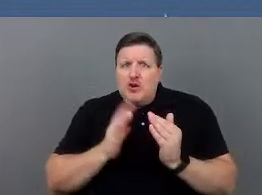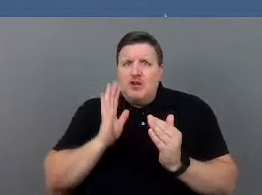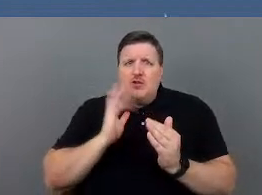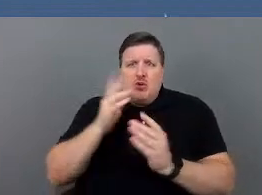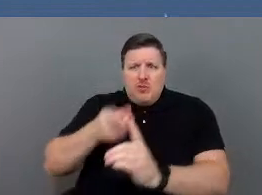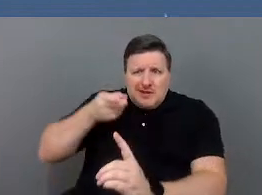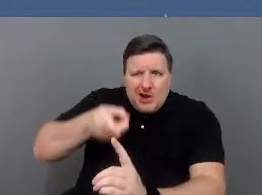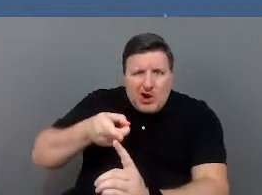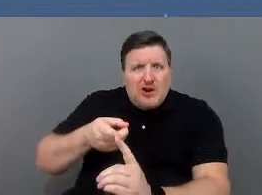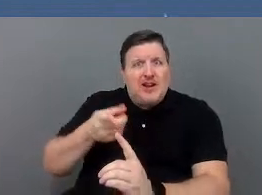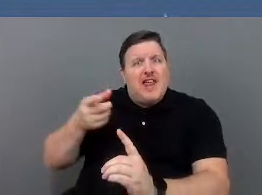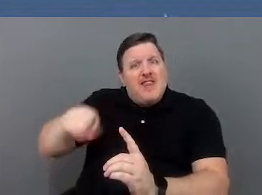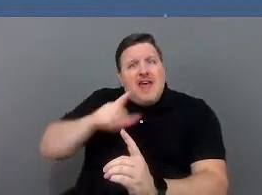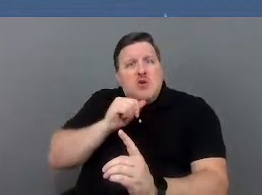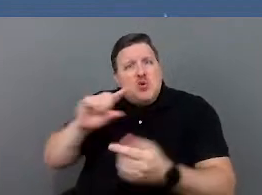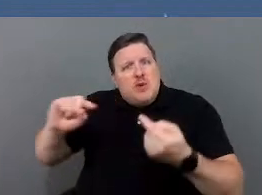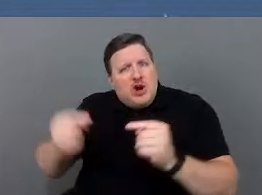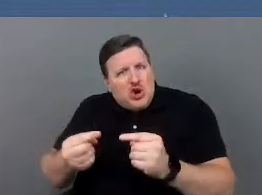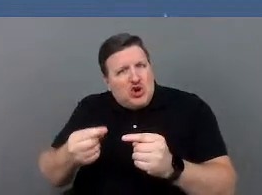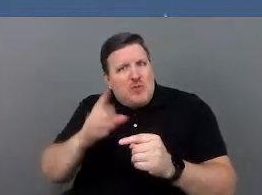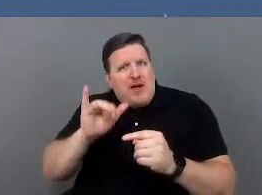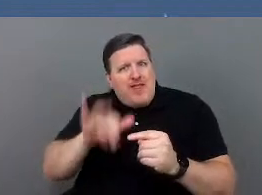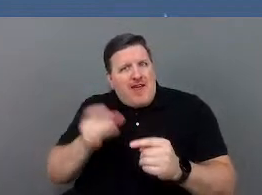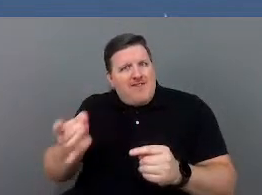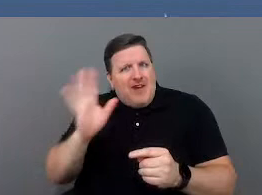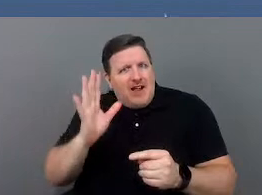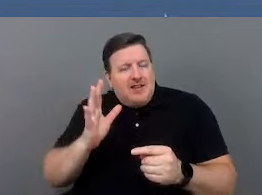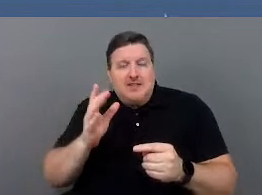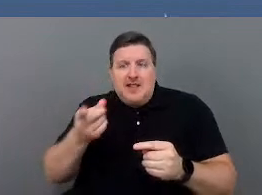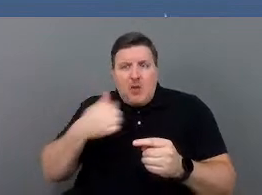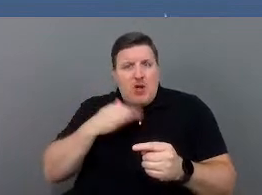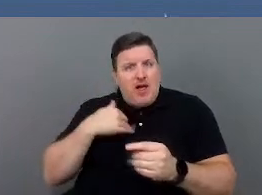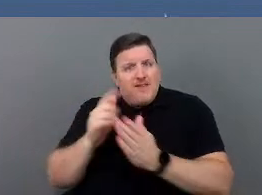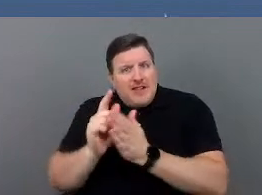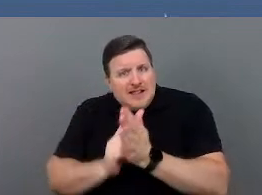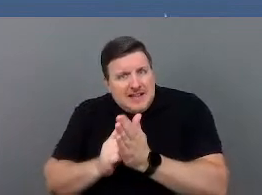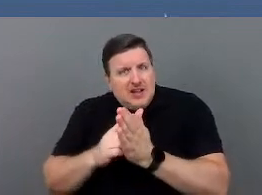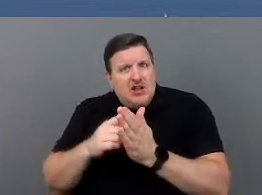COSTS OF BEING TARGETED BY THAT POLICE VIOLENCE, WILL HAVE THE COST OF LEGAL SETTLEMENTS, THAT WILL HAVE